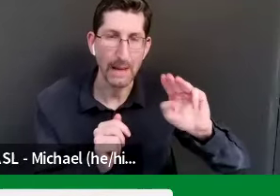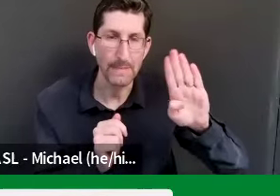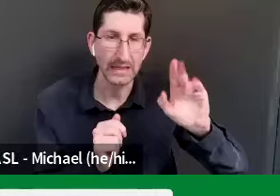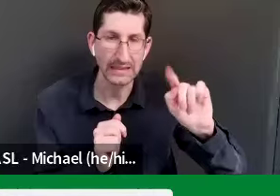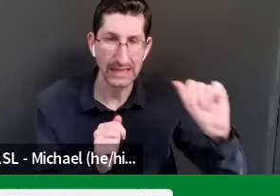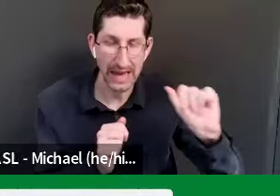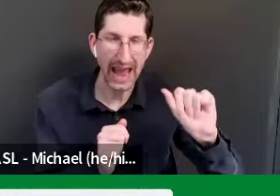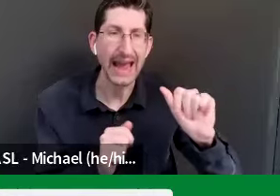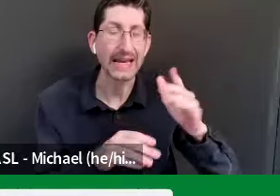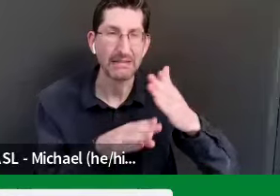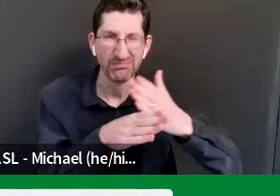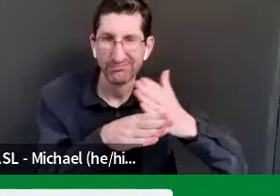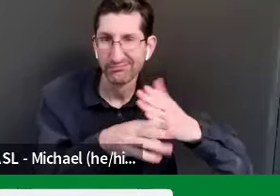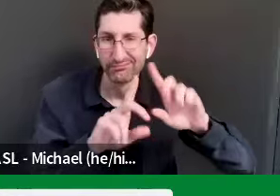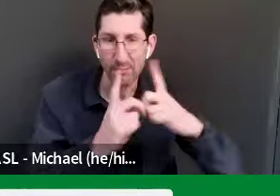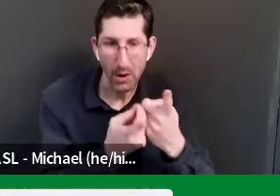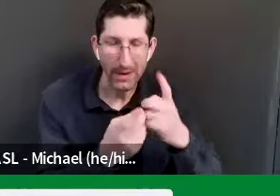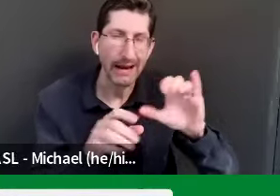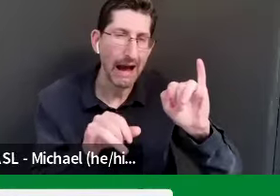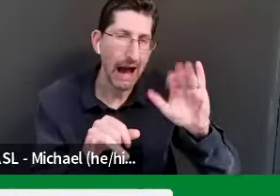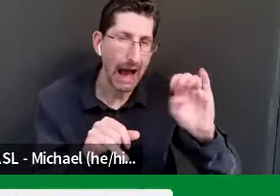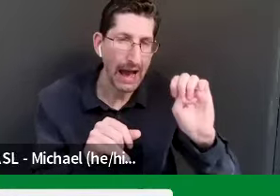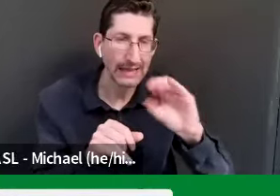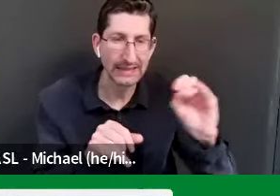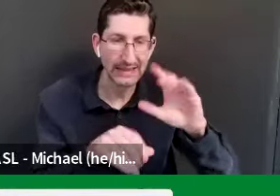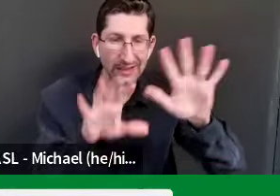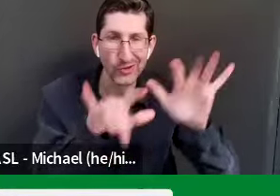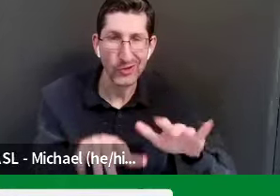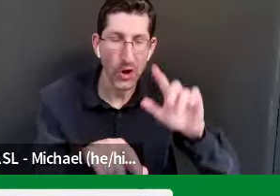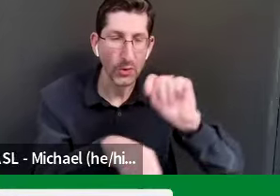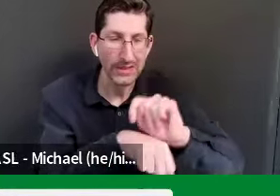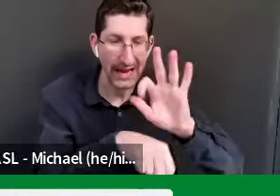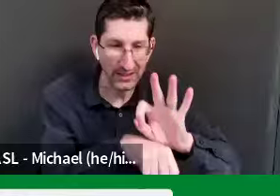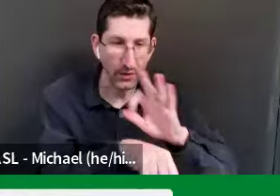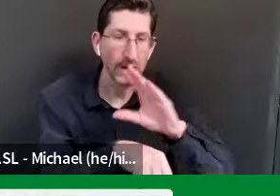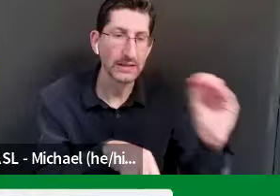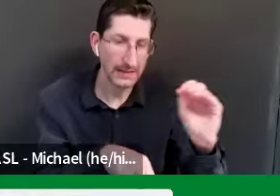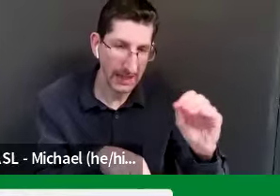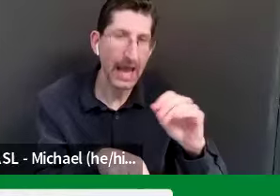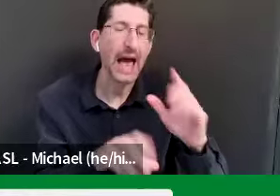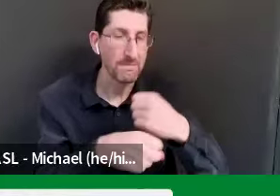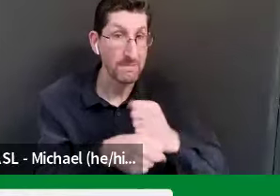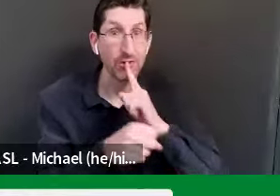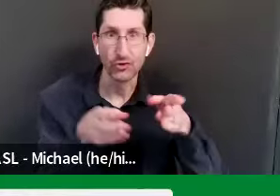MUNICIPAL COORDINATION, WHICH WILL SUPPORT THE DEVELOPMENT OF A MBTA INTRADEPARTMENTAL SNOW AND